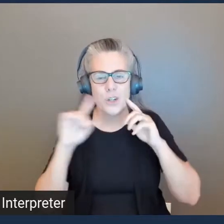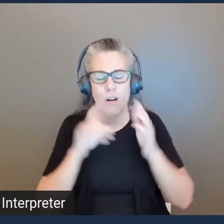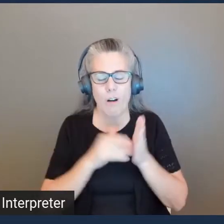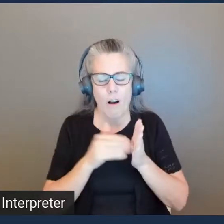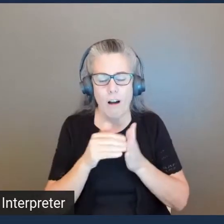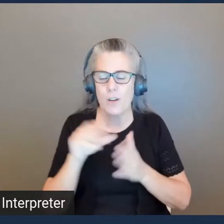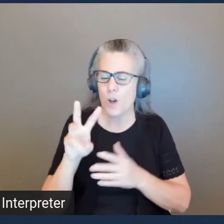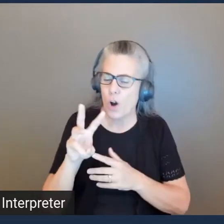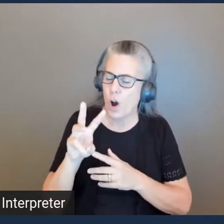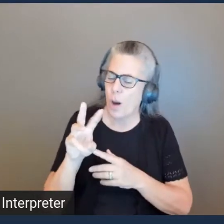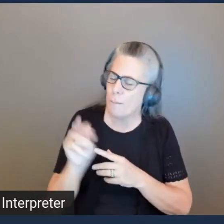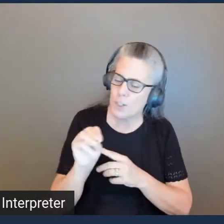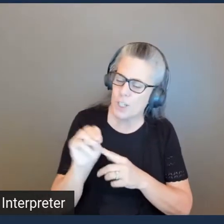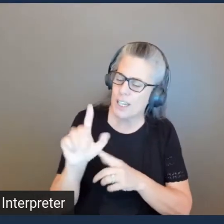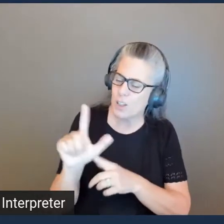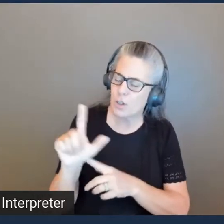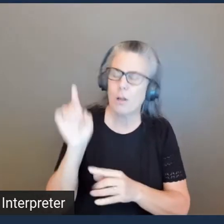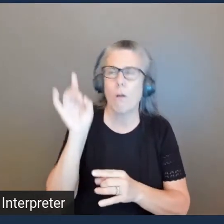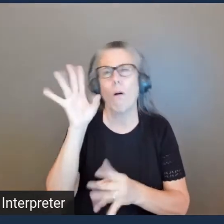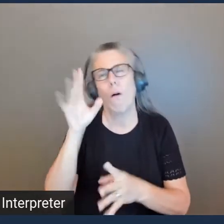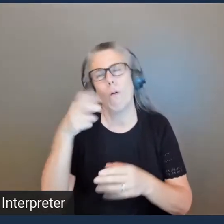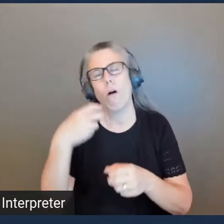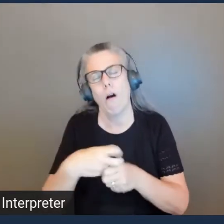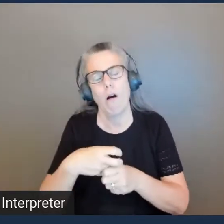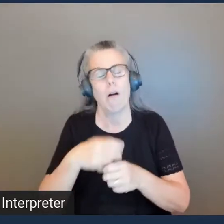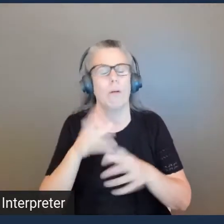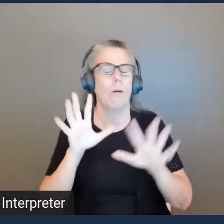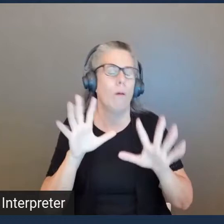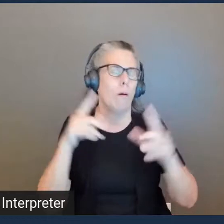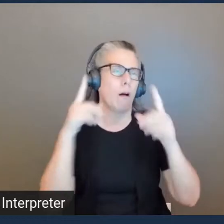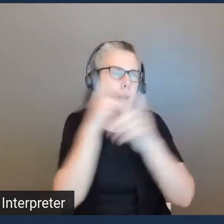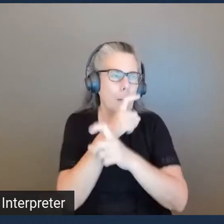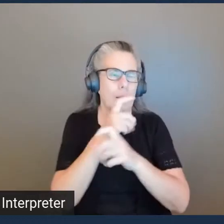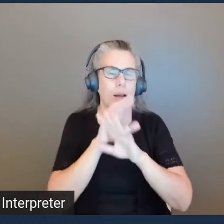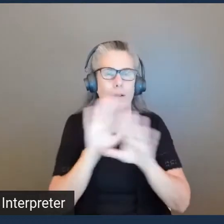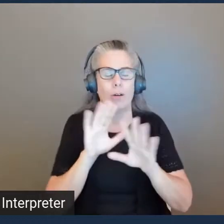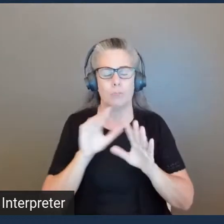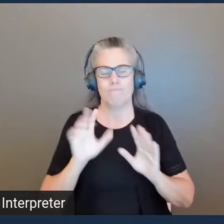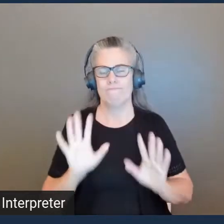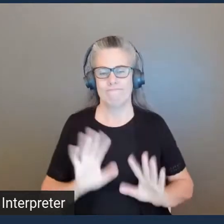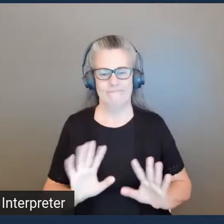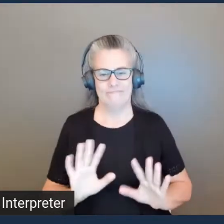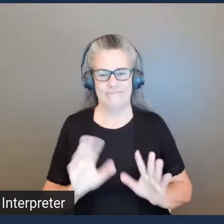Can you give us an example? - Yes. I'm gonna walk you through an example today Awesome. - where we are going to do